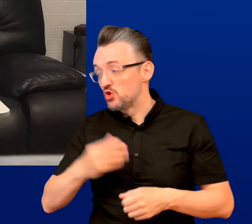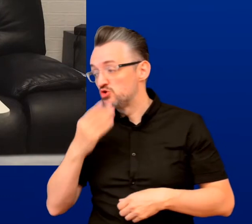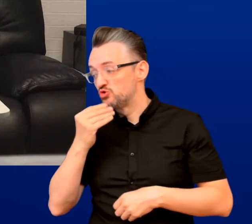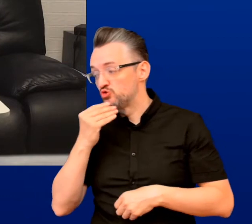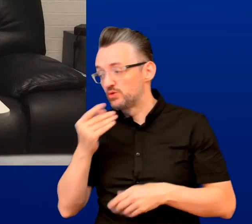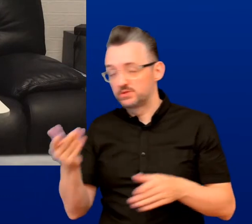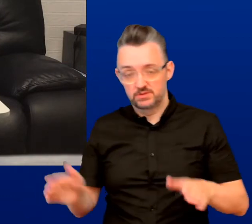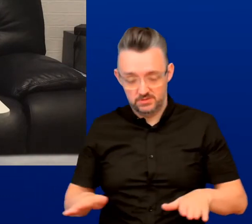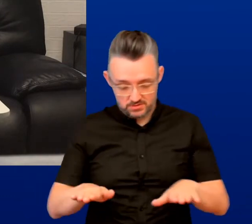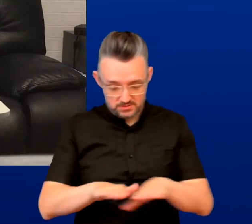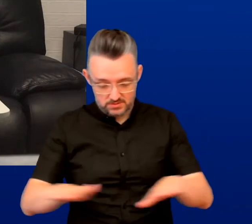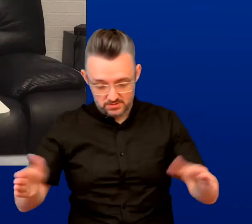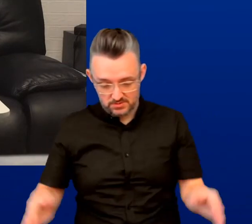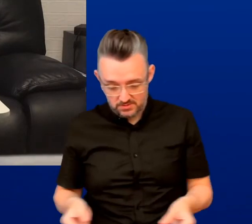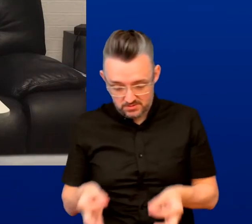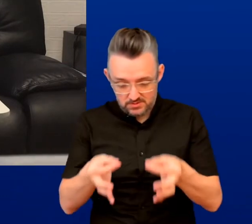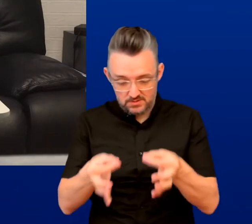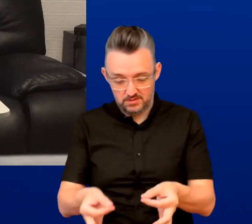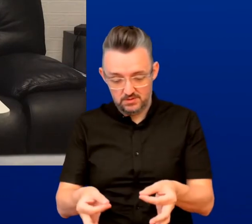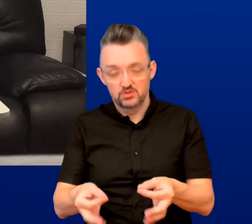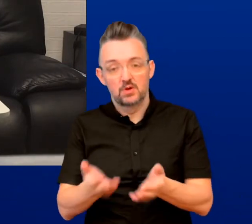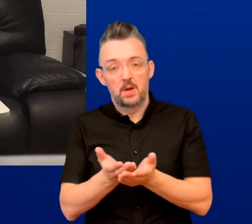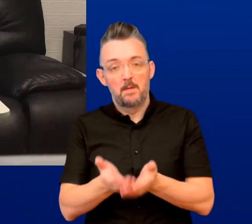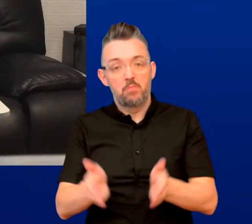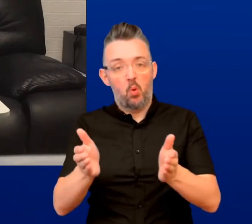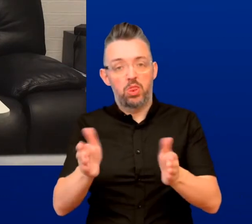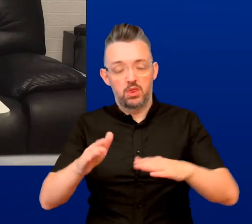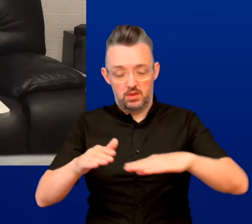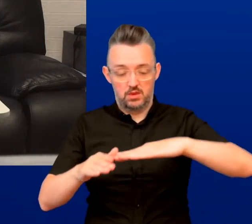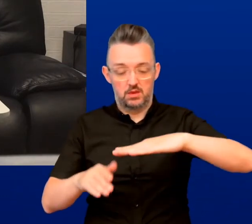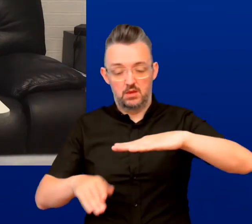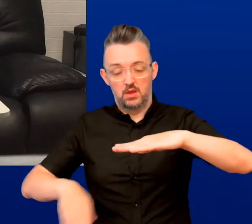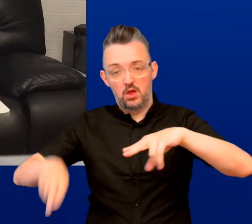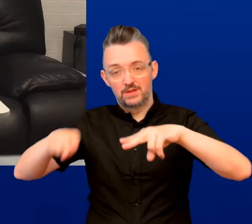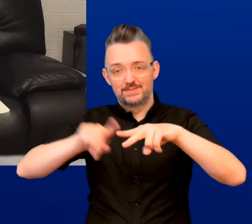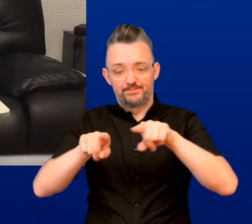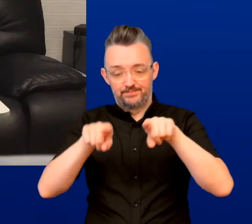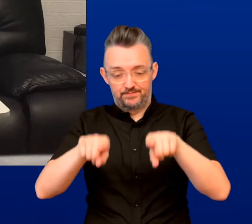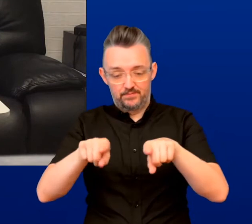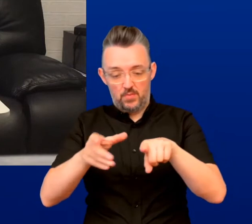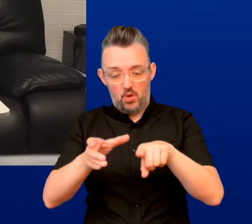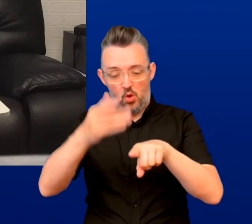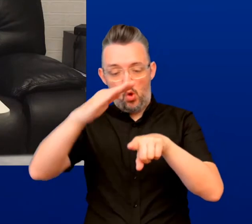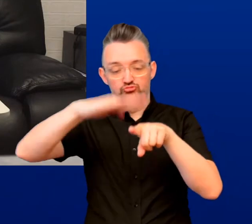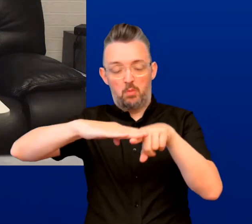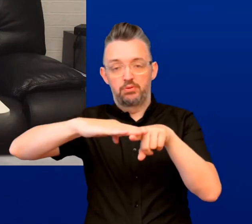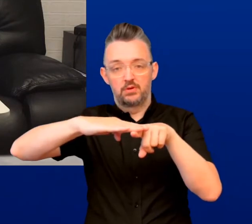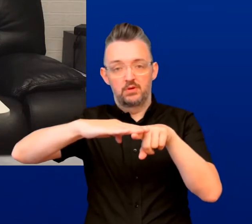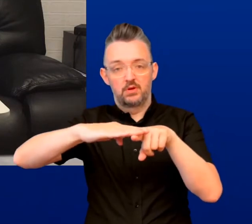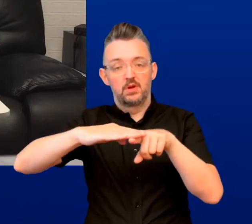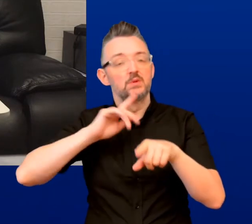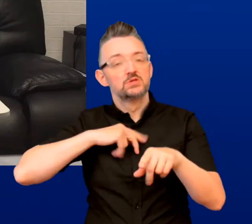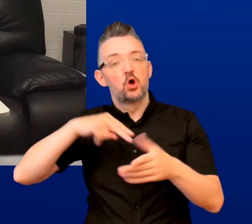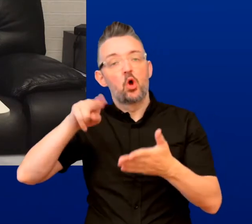work surface so that the bowl is raised up. So, when you're putting glue and the glue starts to drip off the paper